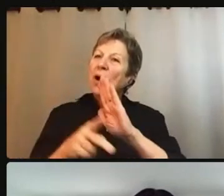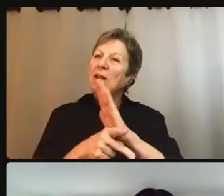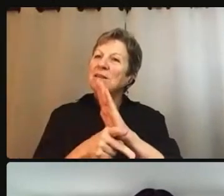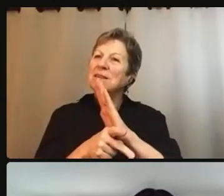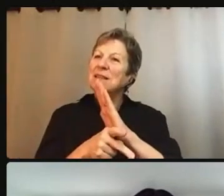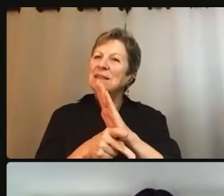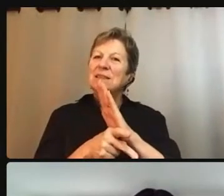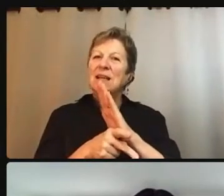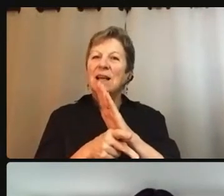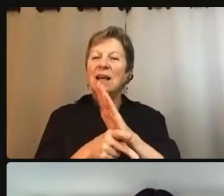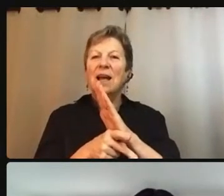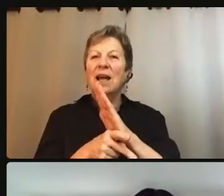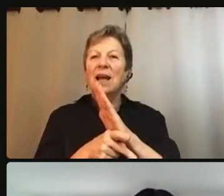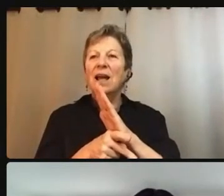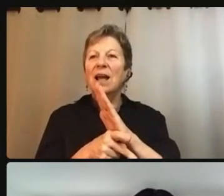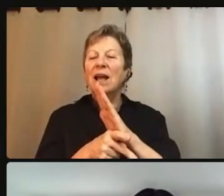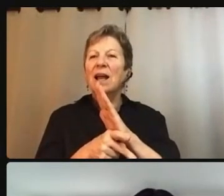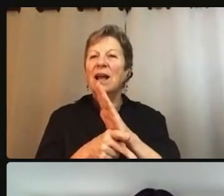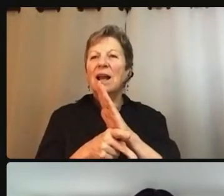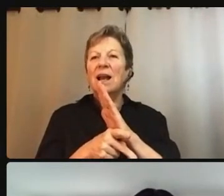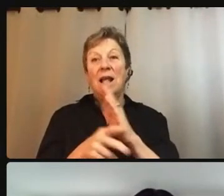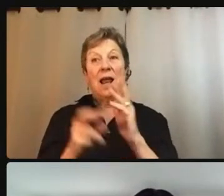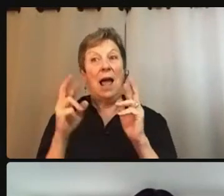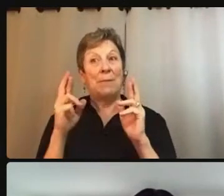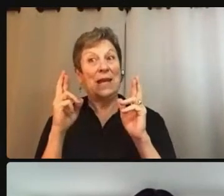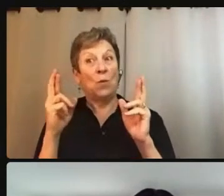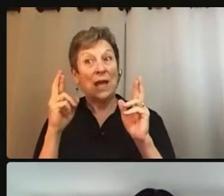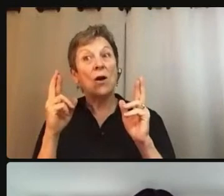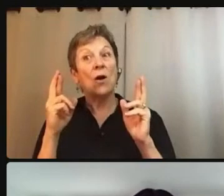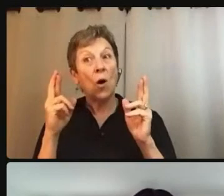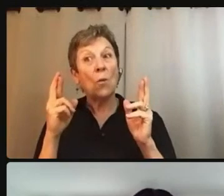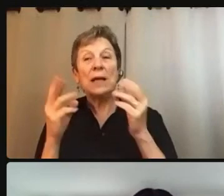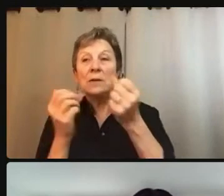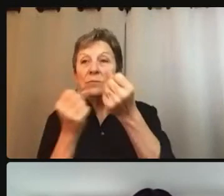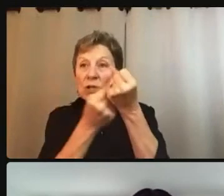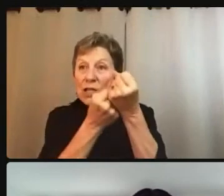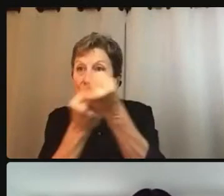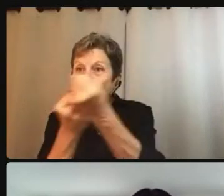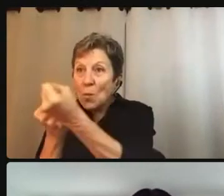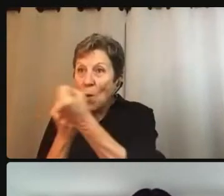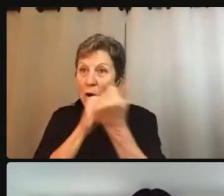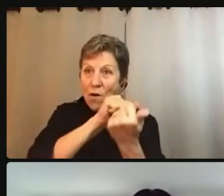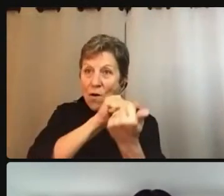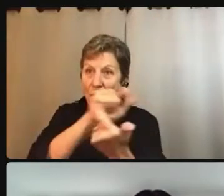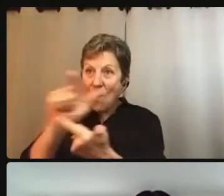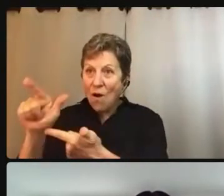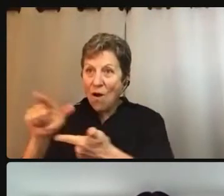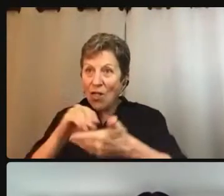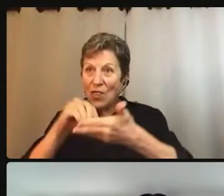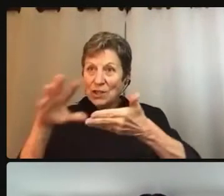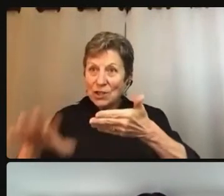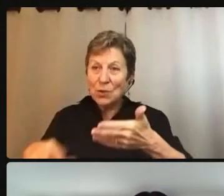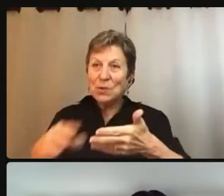BOARD'S RESPONSIBILITY IS TO